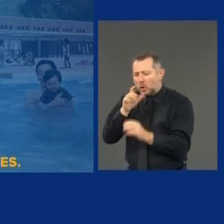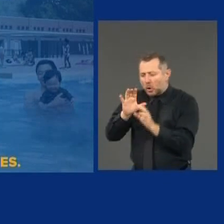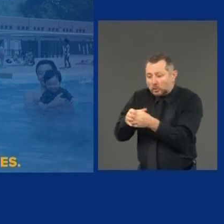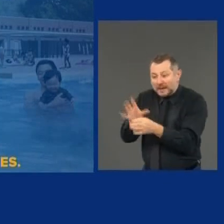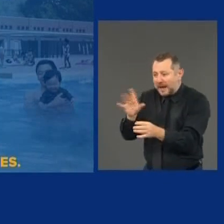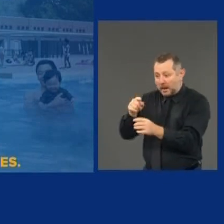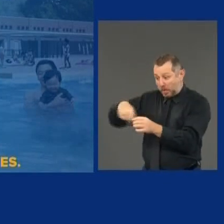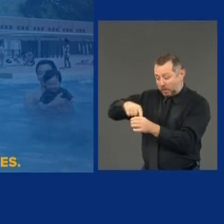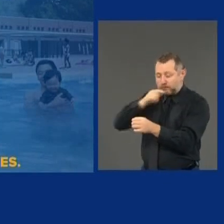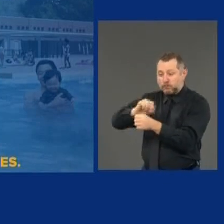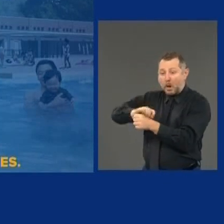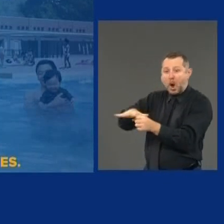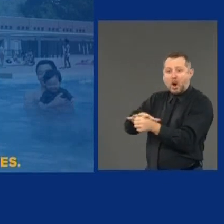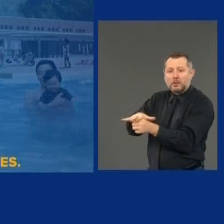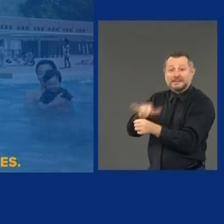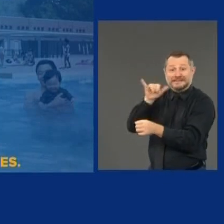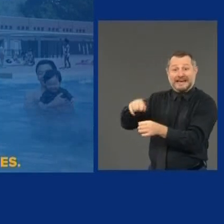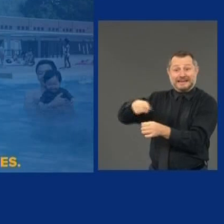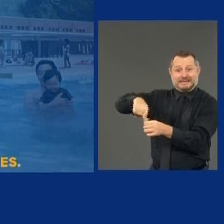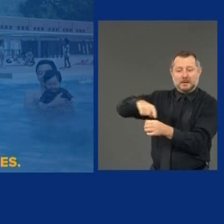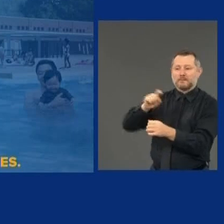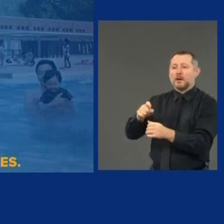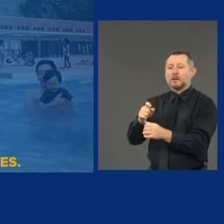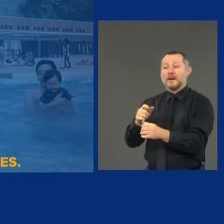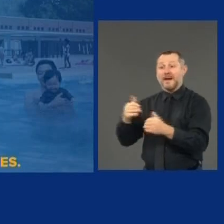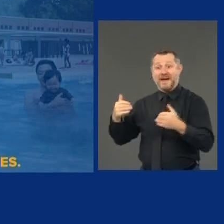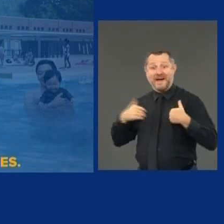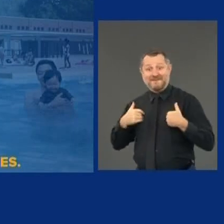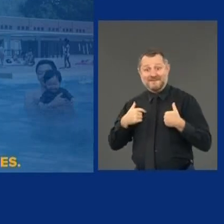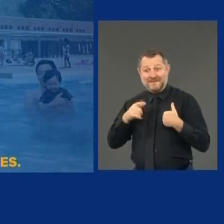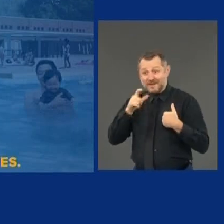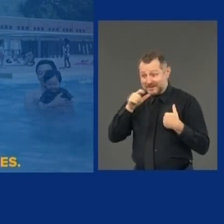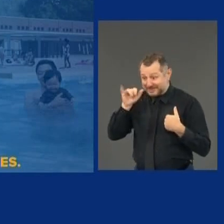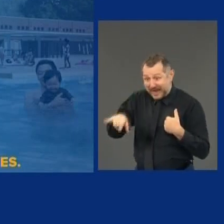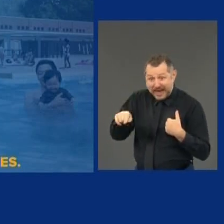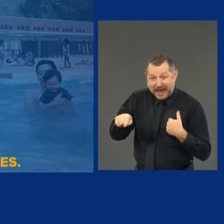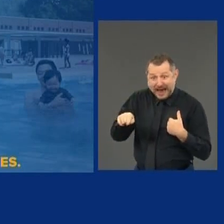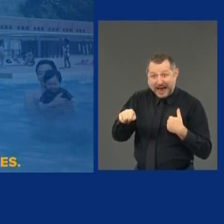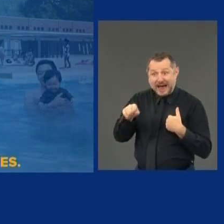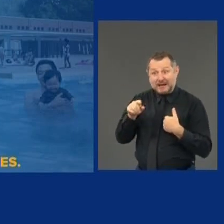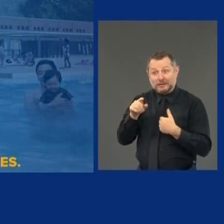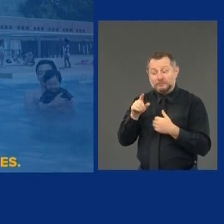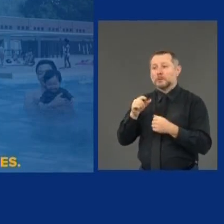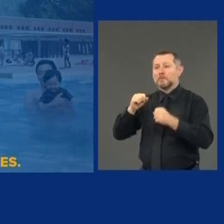IF THE POSITIVES ARE IN A CLUSTER IN A NEIGHBORHOOD THAT HAS THAT POOL, DON'T OPEN THE